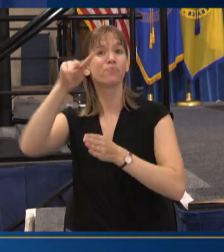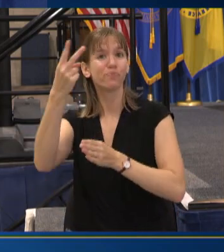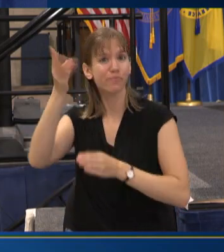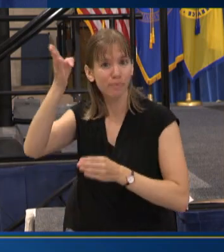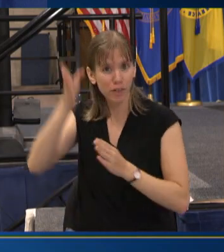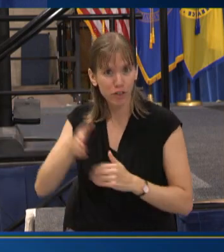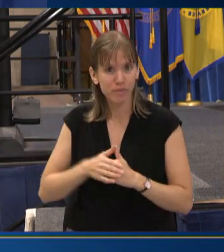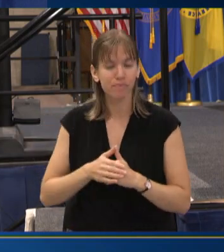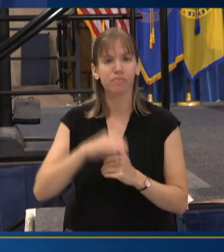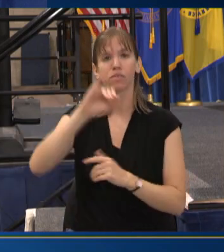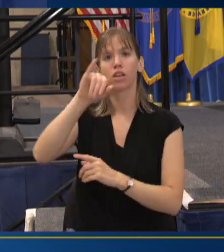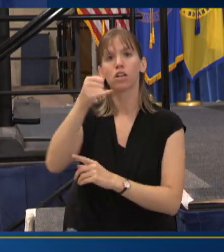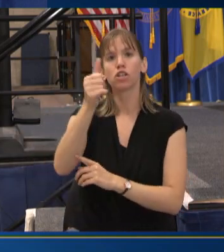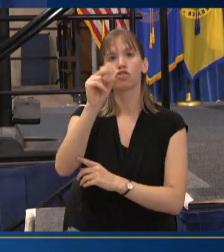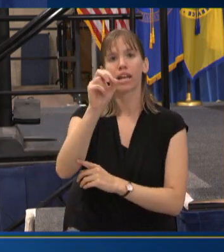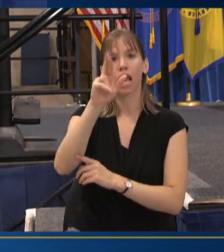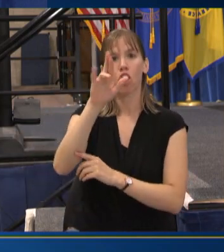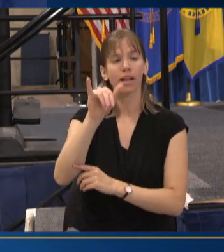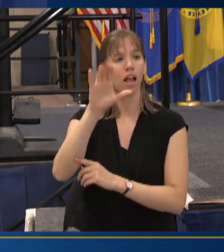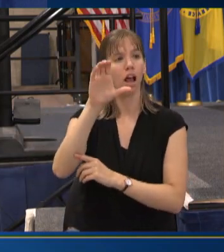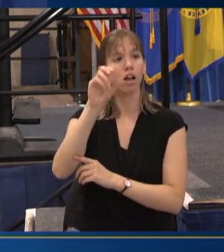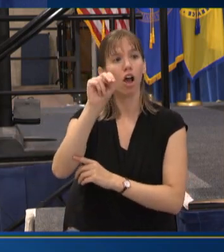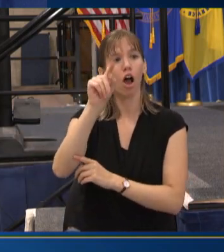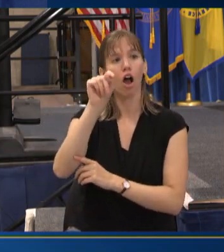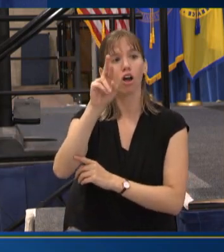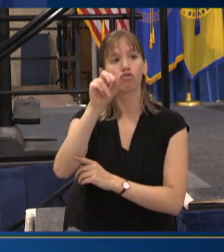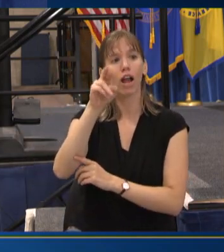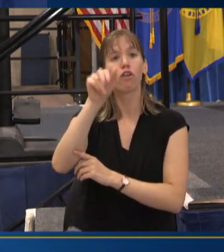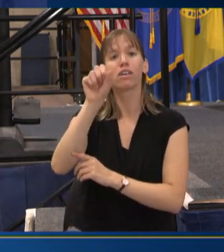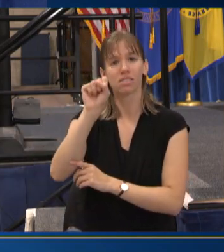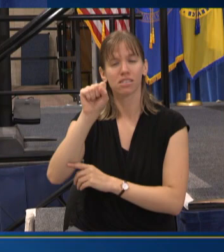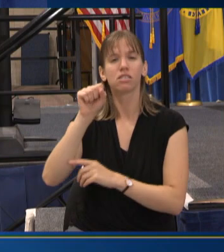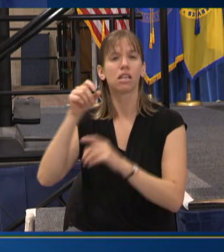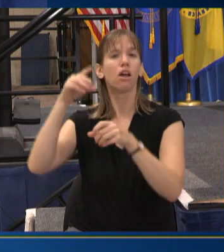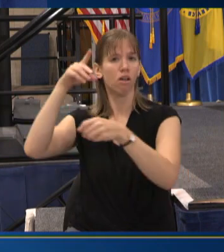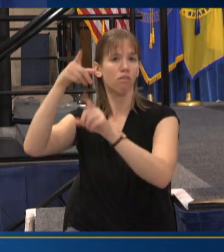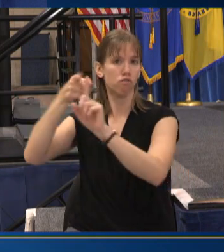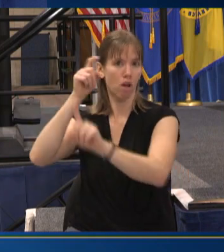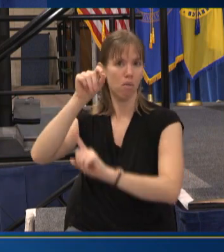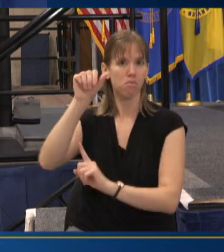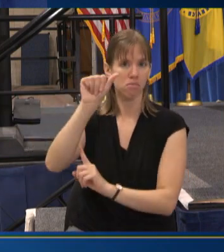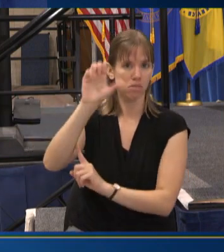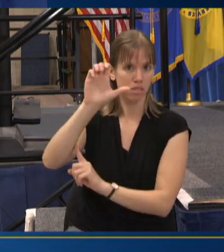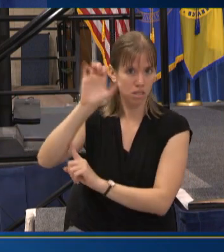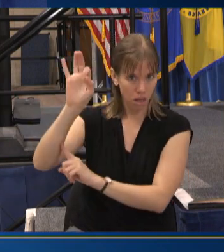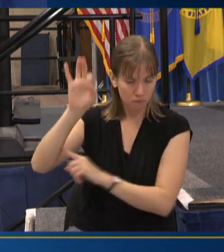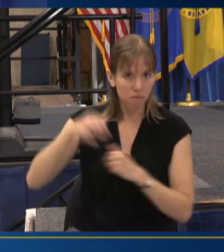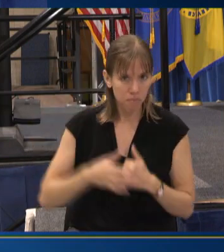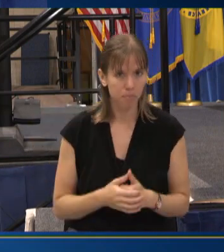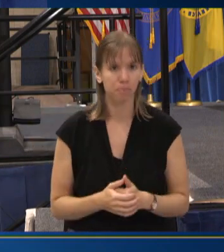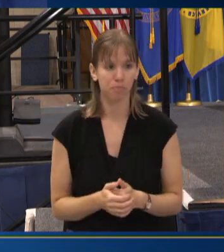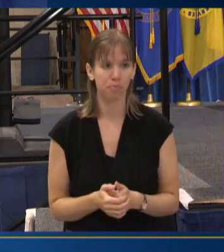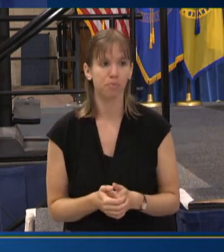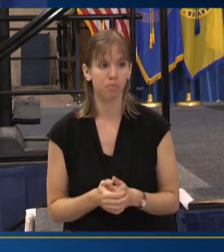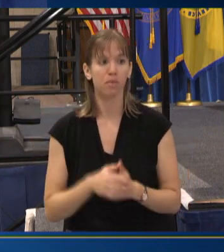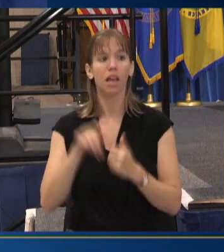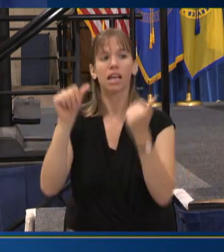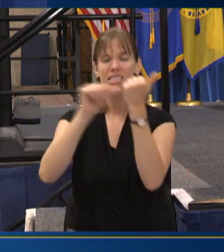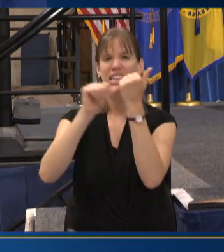January contreras the Assistant Secretary for the Administration or the Administrator for the Administration for Children and Families.